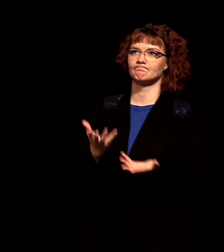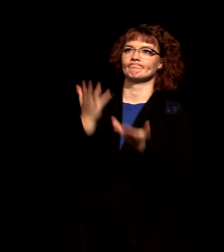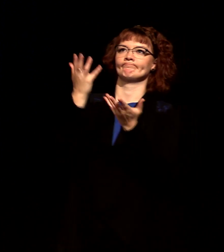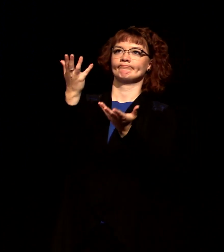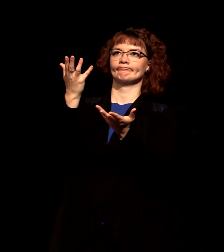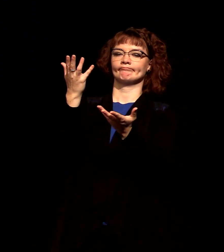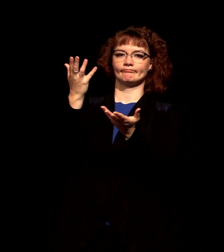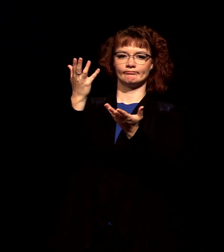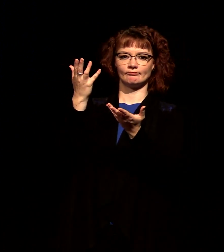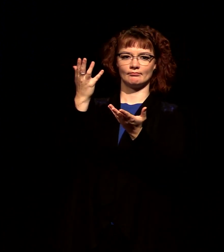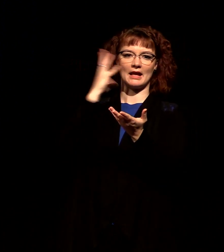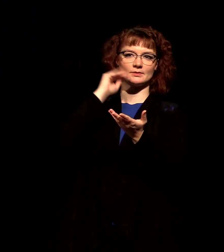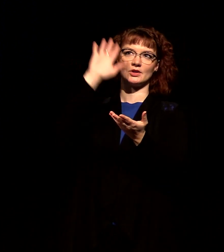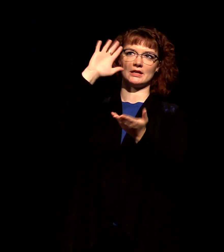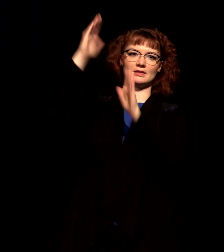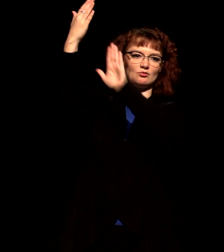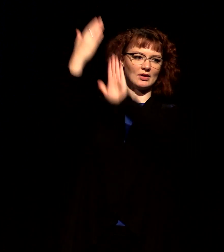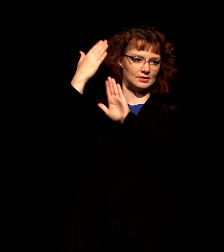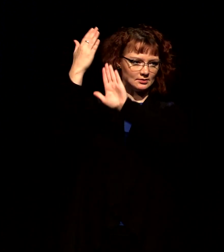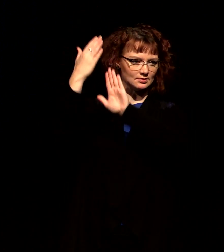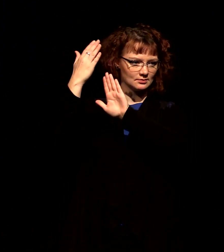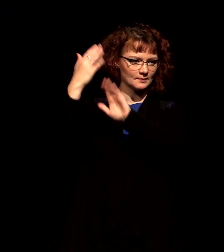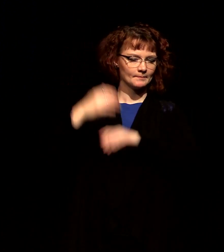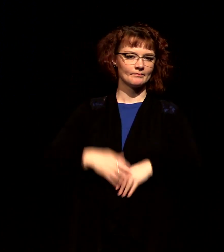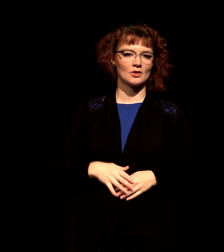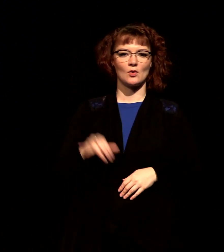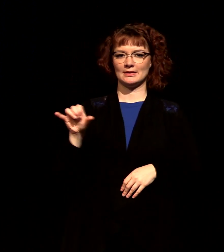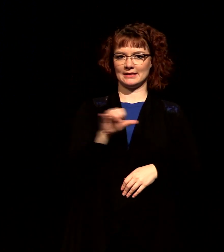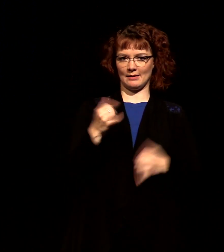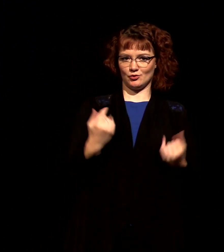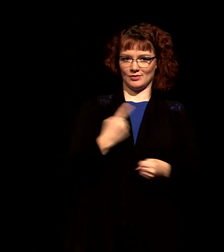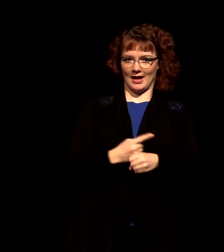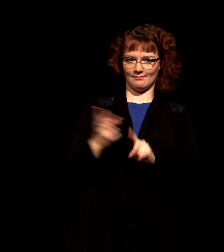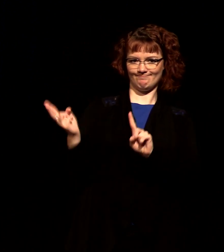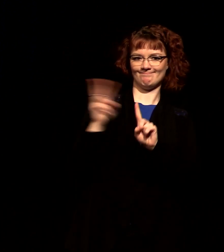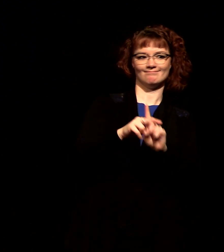presence. And so we too, as modern readers are invited in